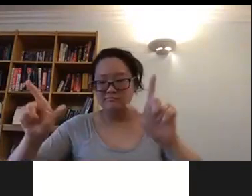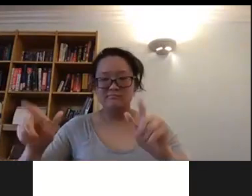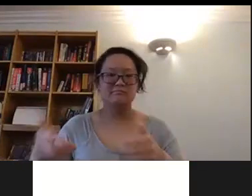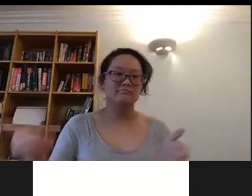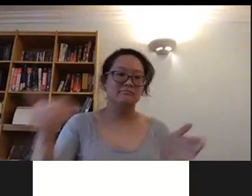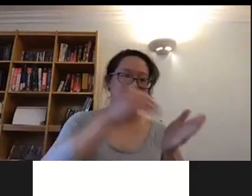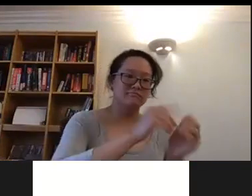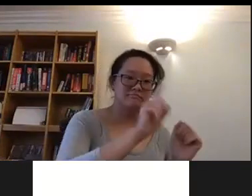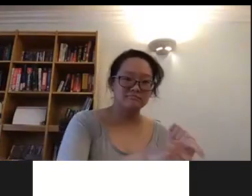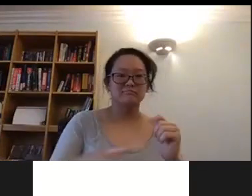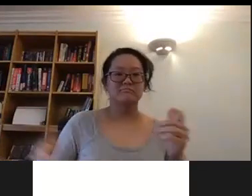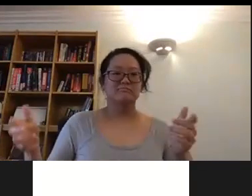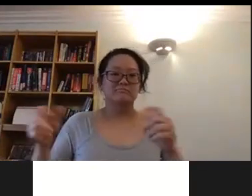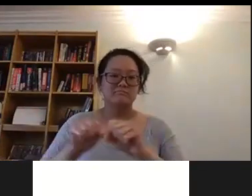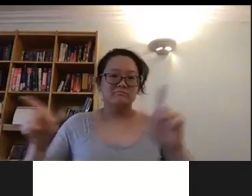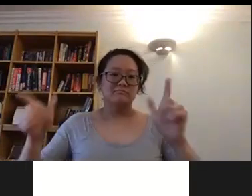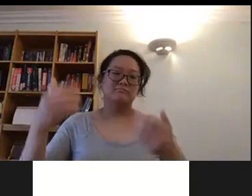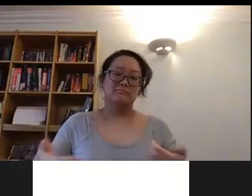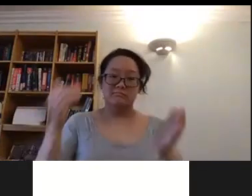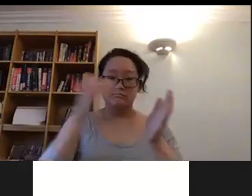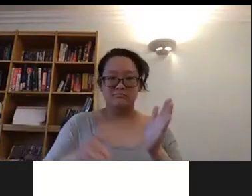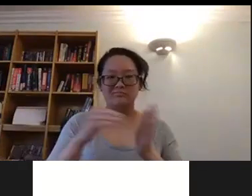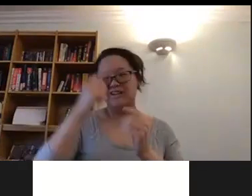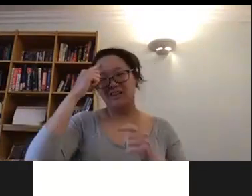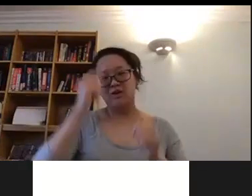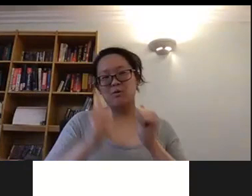closing different links and kind of doing a research project.